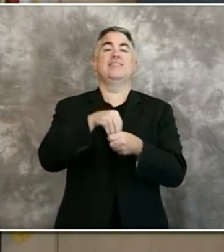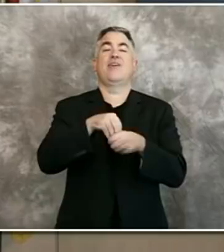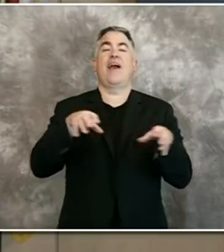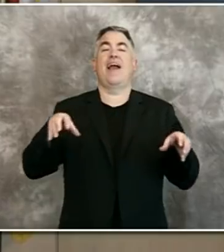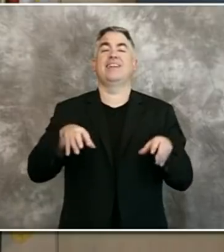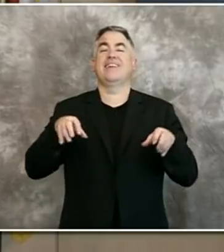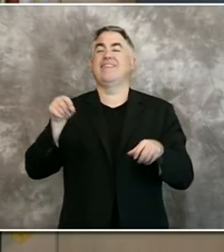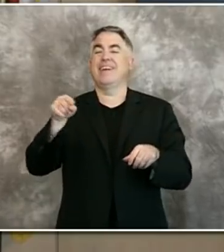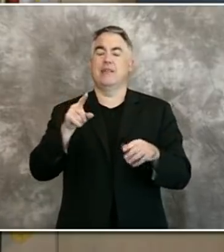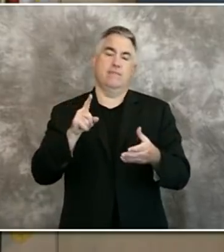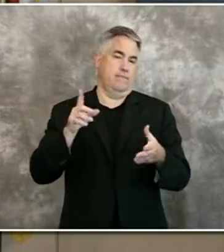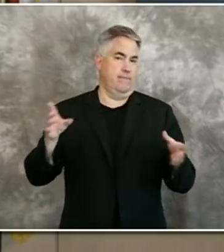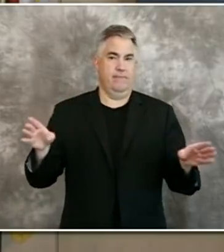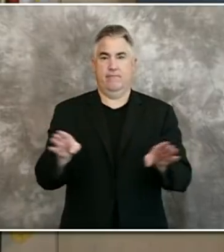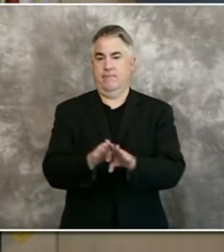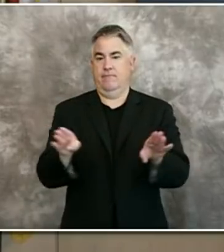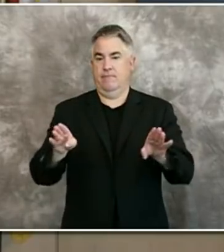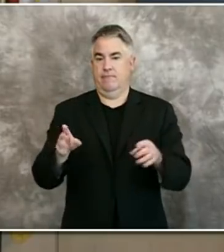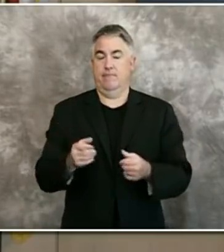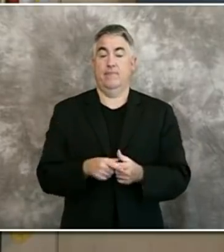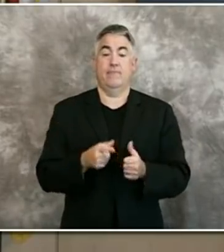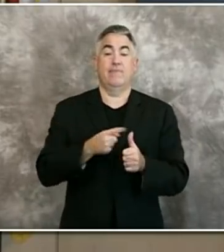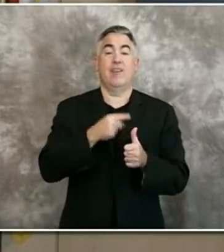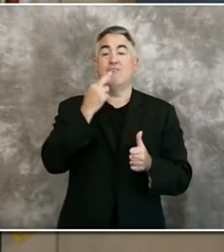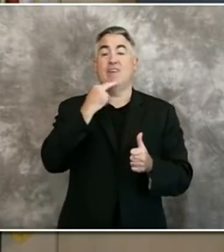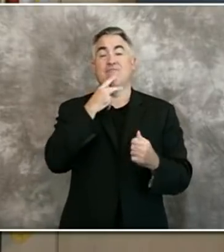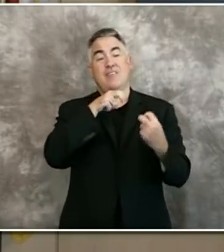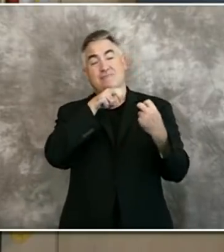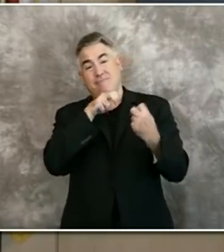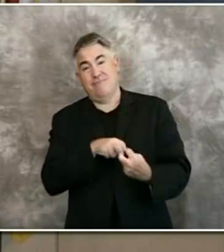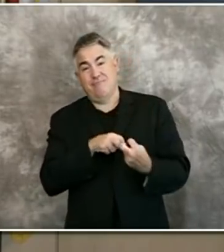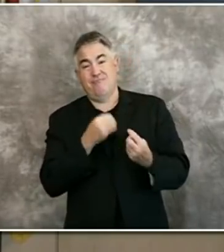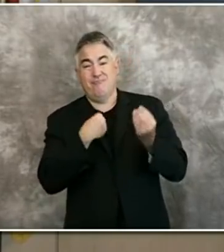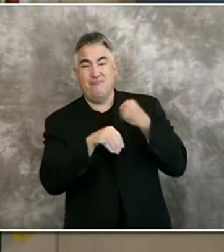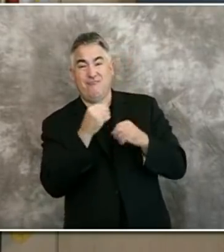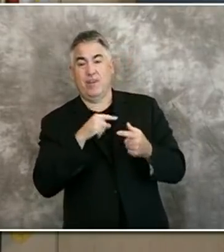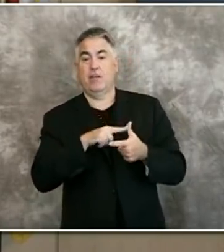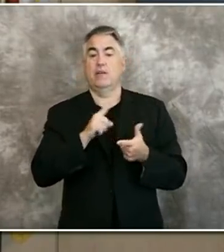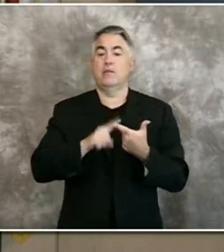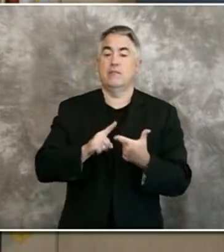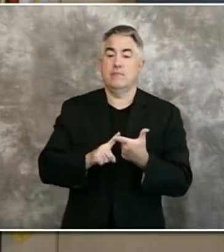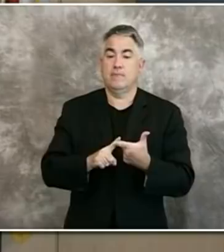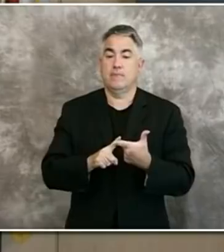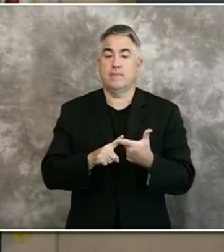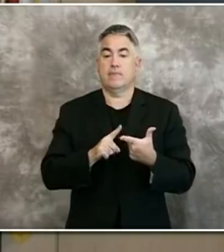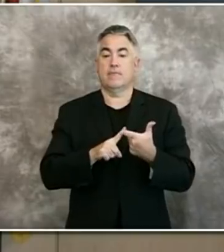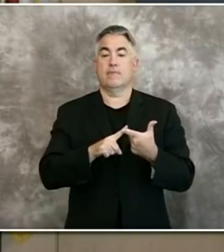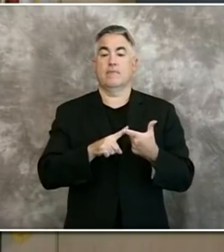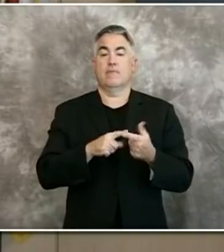THE STATE'S DIRECTIVE. WE WILL CLOSE ALL INDOOR ACTIVITIES AT THE FOLLOWING BUSINESSES IN ESTABLISHMENTS. RESTAURANTS